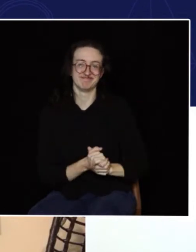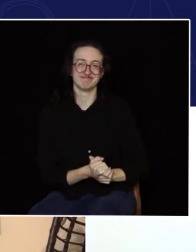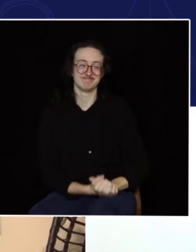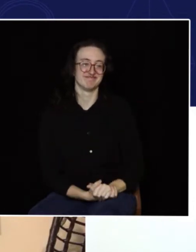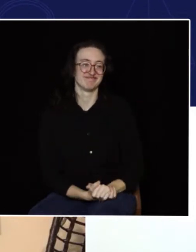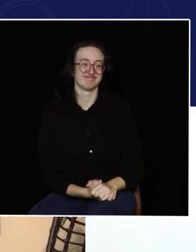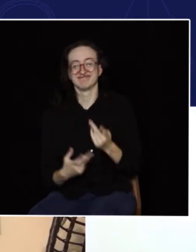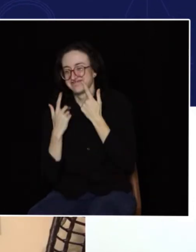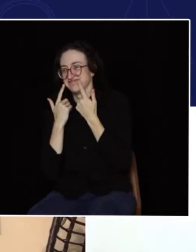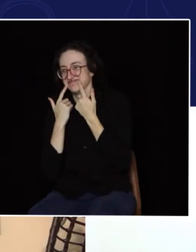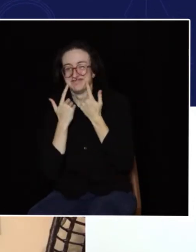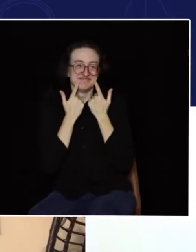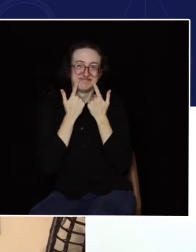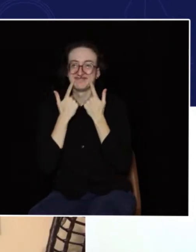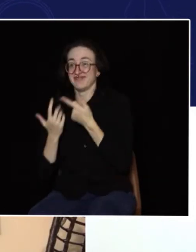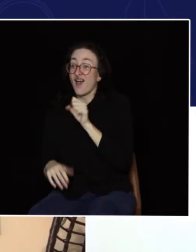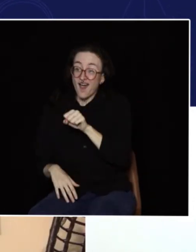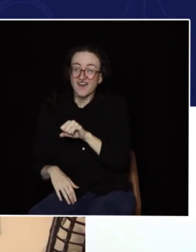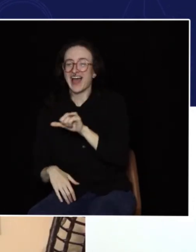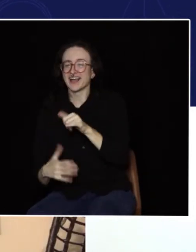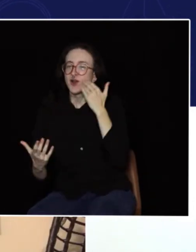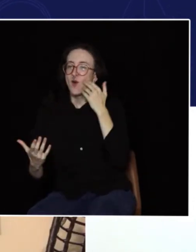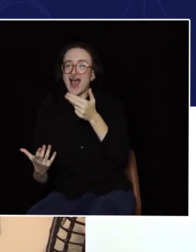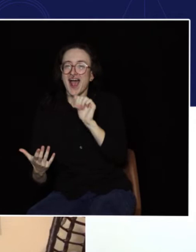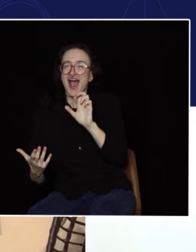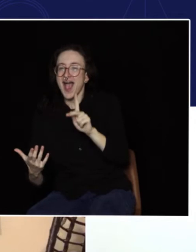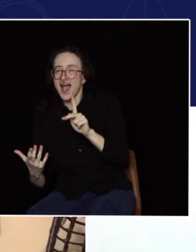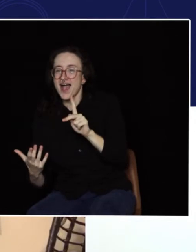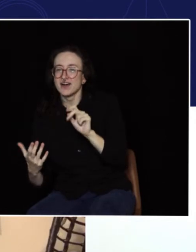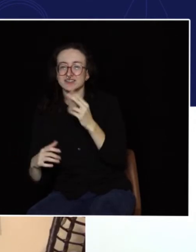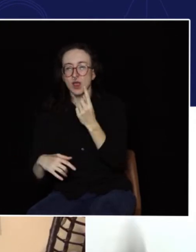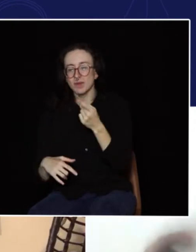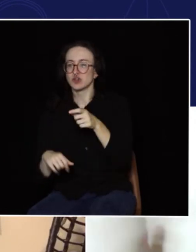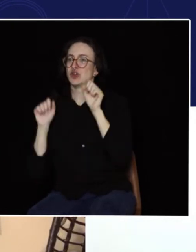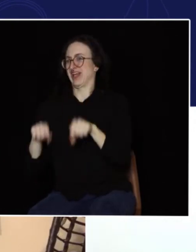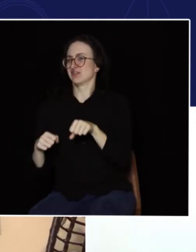[YABSERA:] Yeah. Or even like hacks or something, like -- you can, like, understand the code